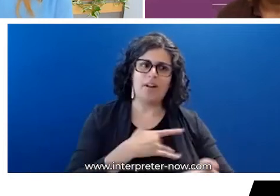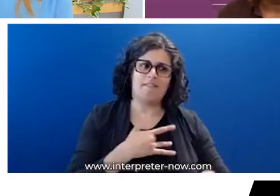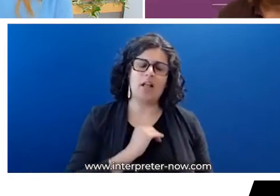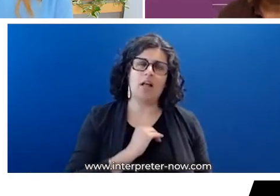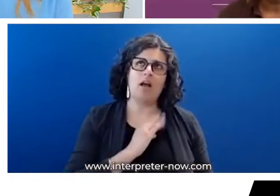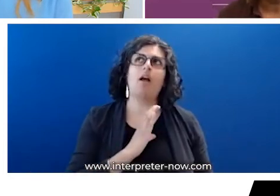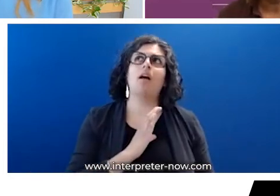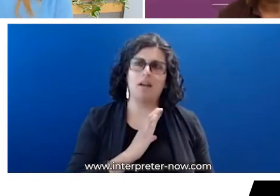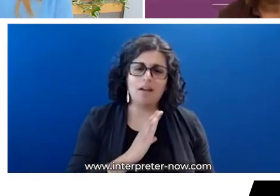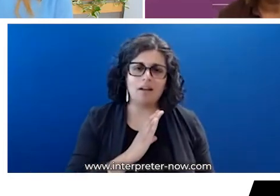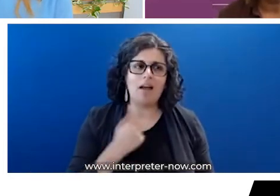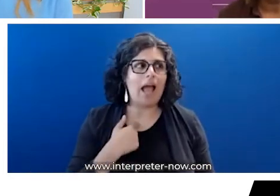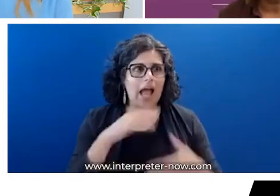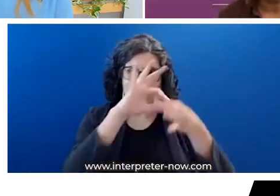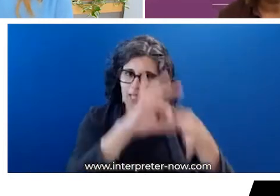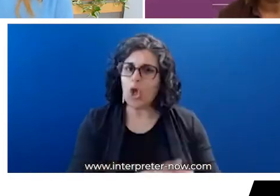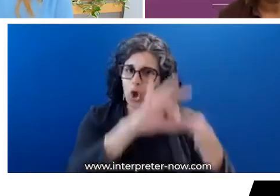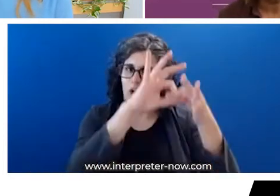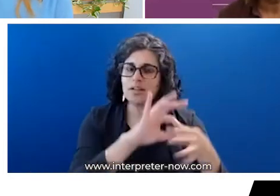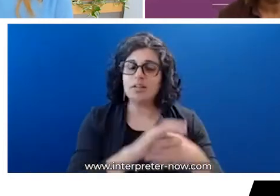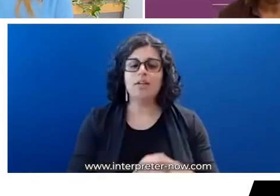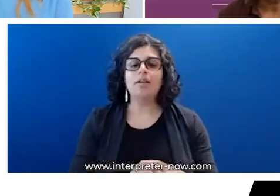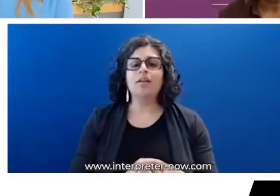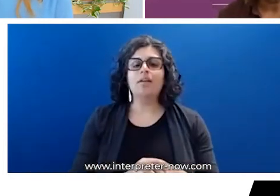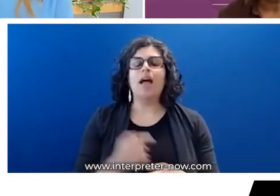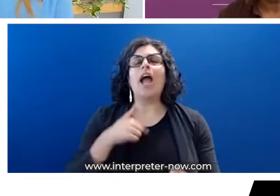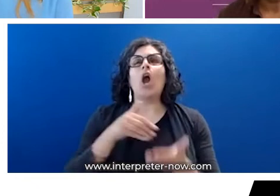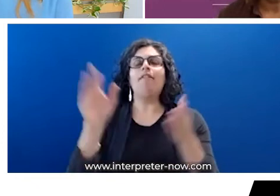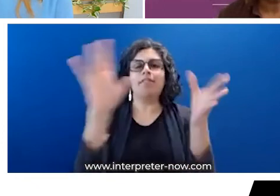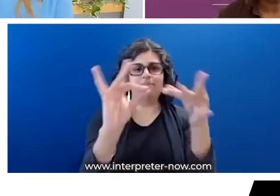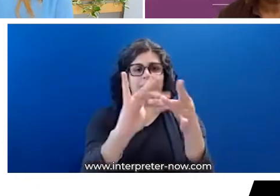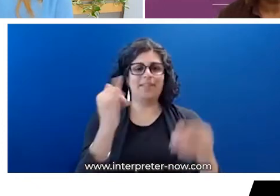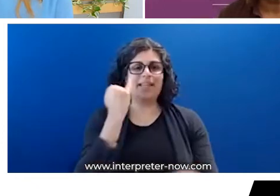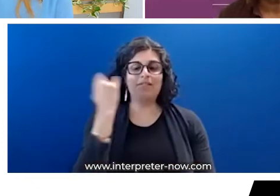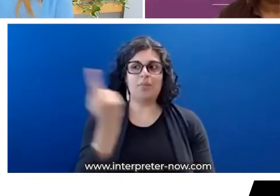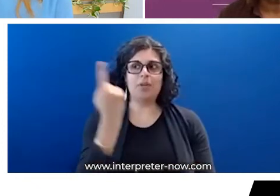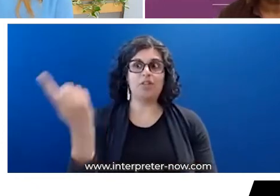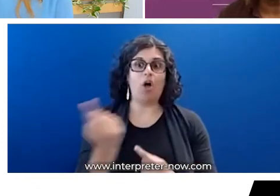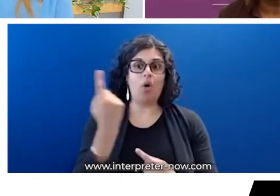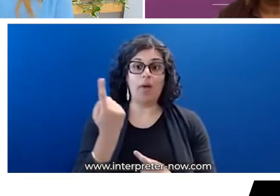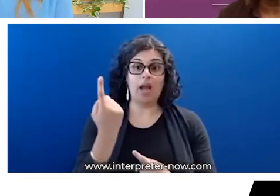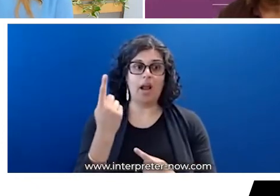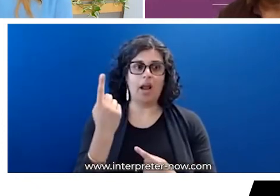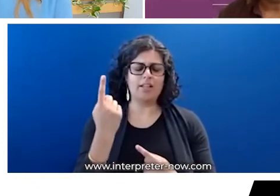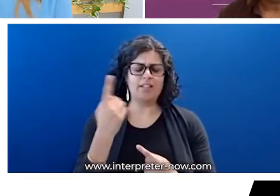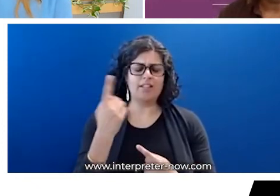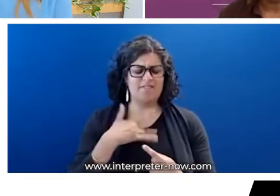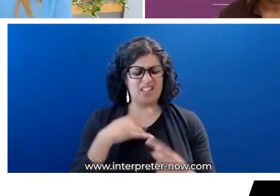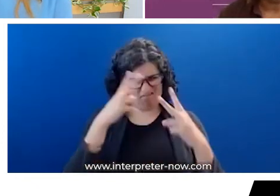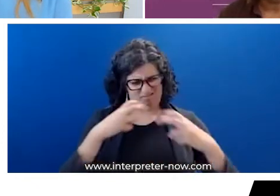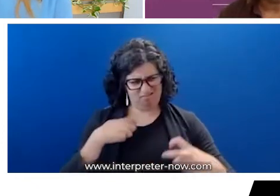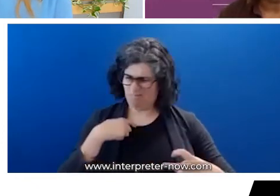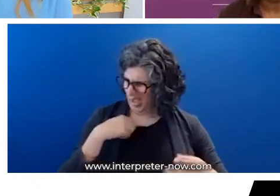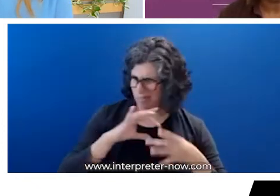I often share that if someone is always questioning whether or not they belong, then they're not